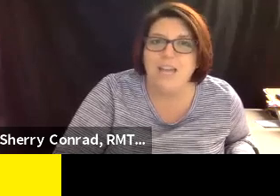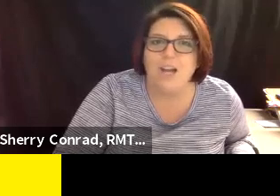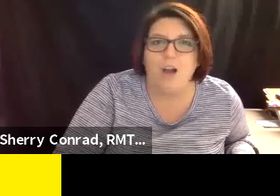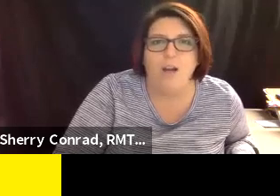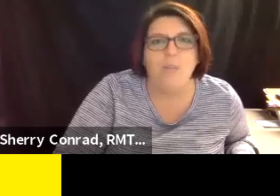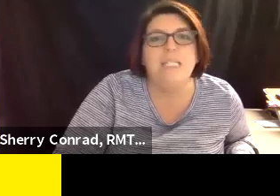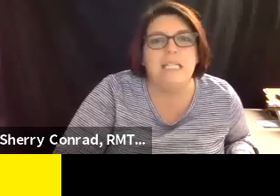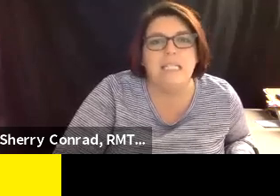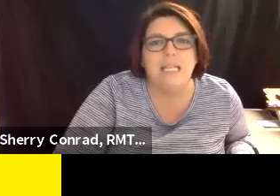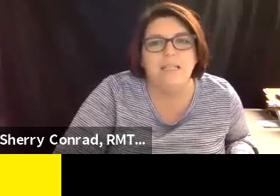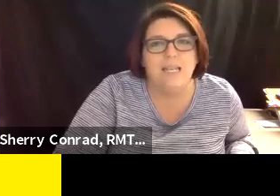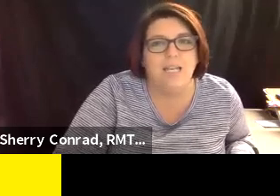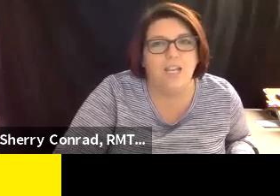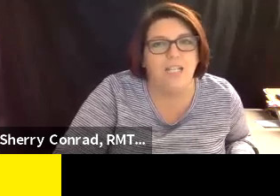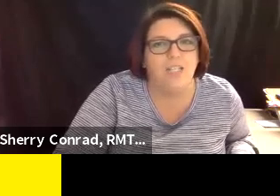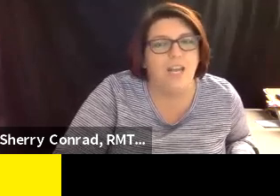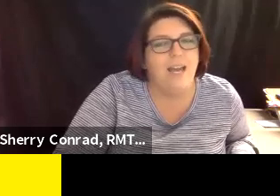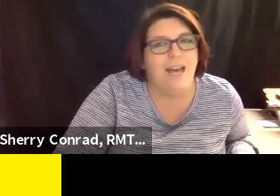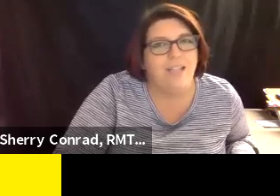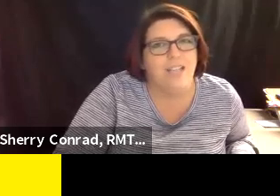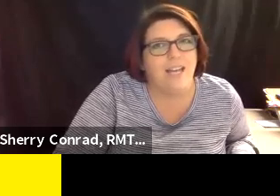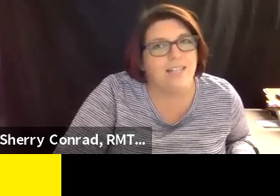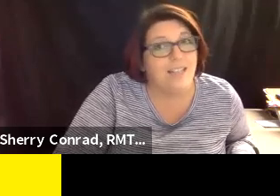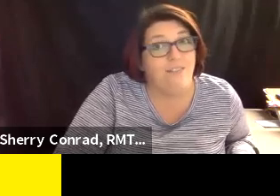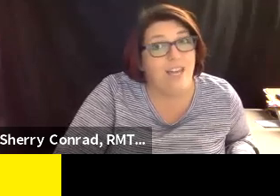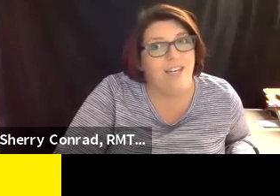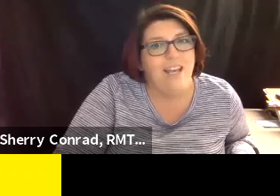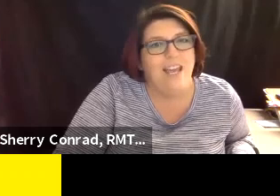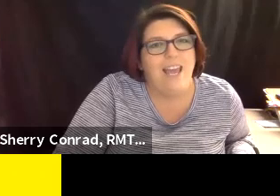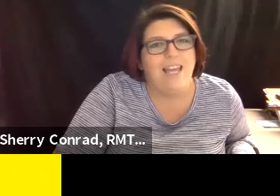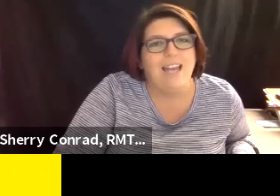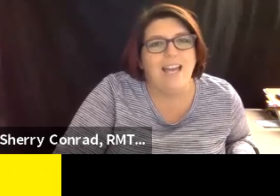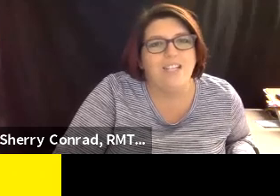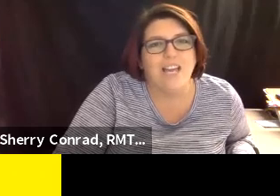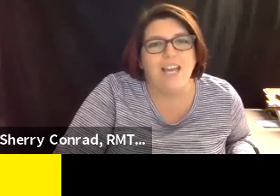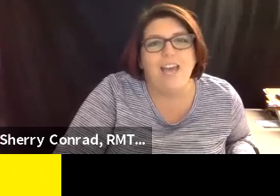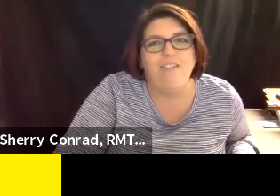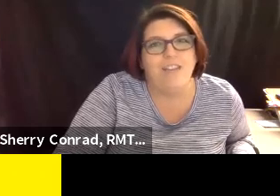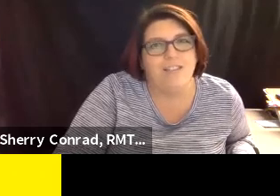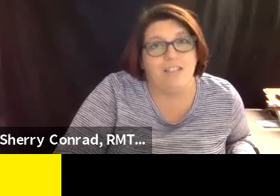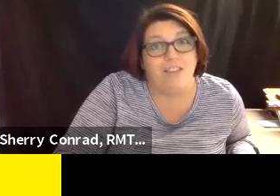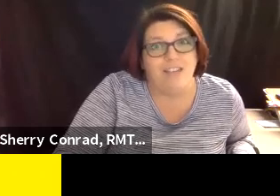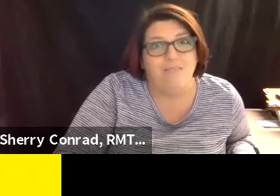#RMTCDHH, #DeafEd, and #FLDeafEd